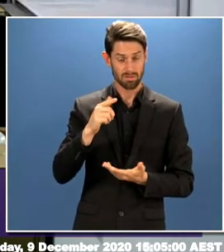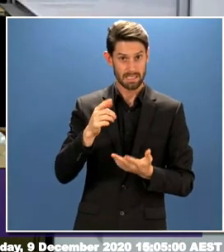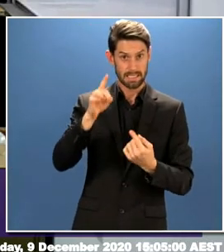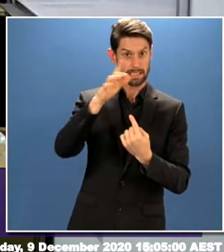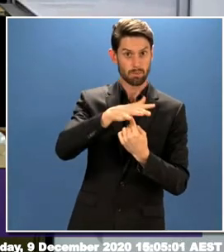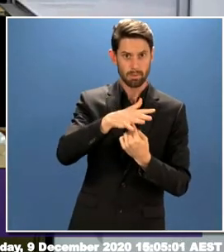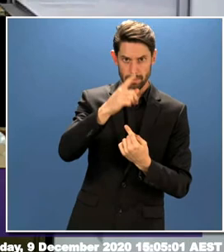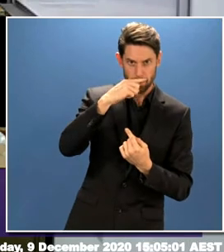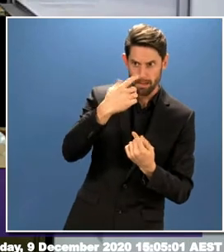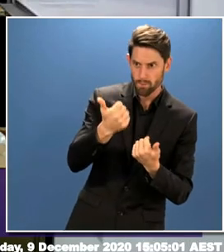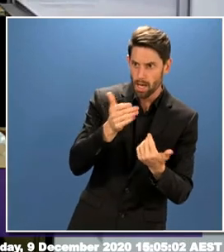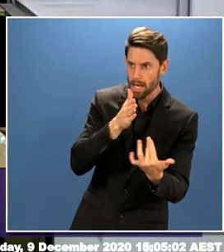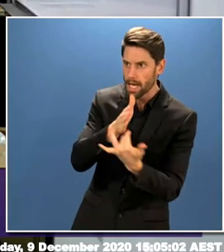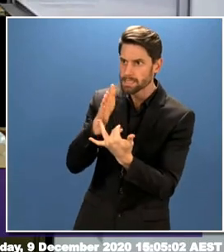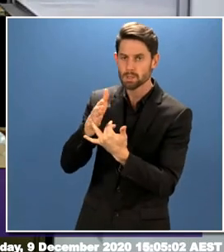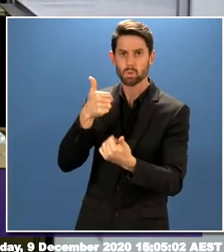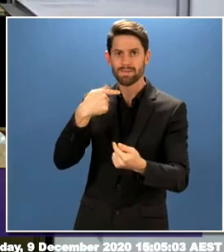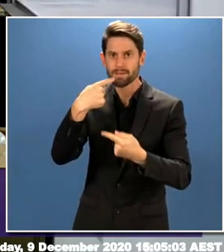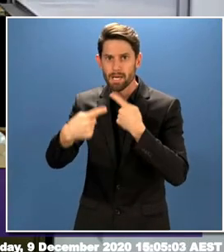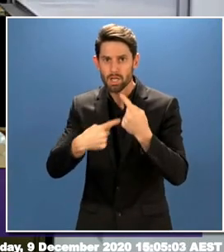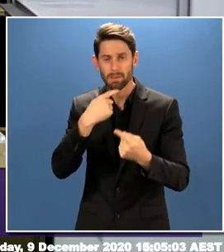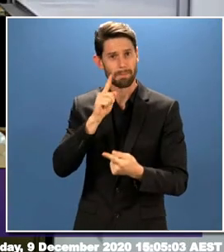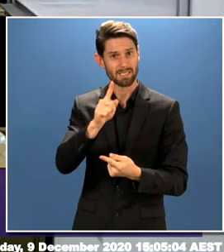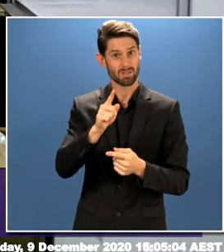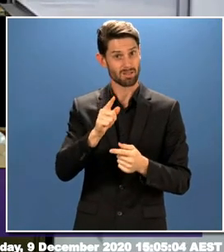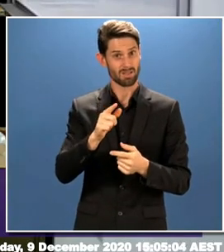So we've still got policies that haven't almost caught up-to-date with what the